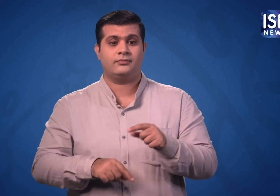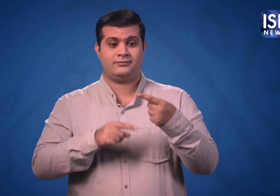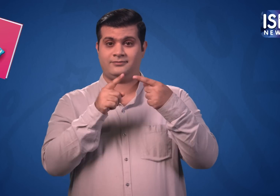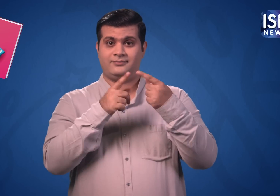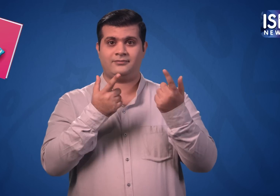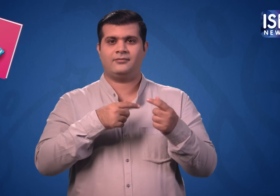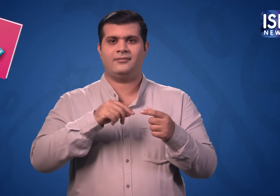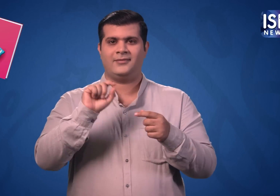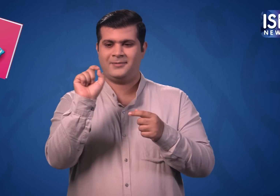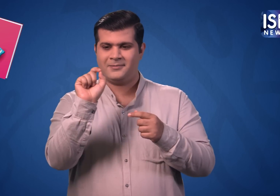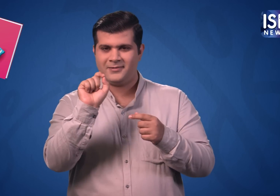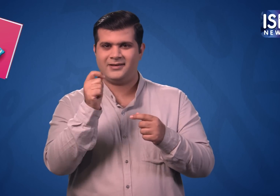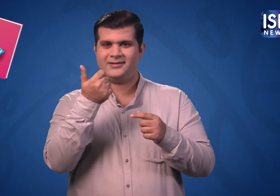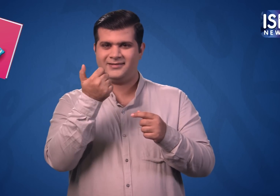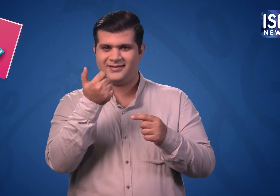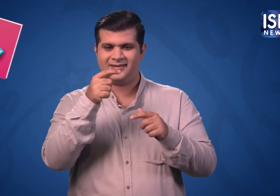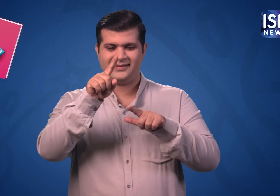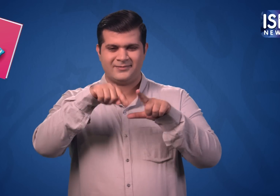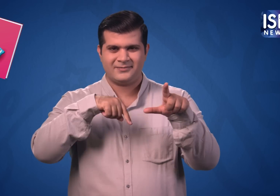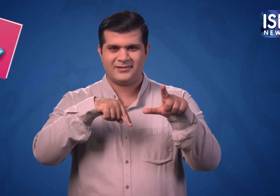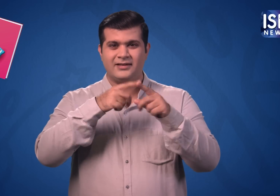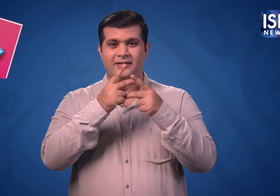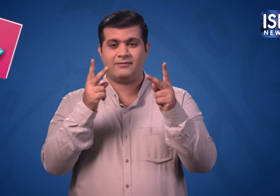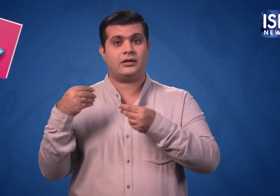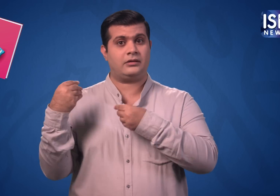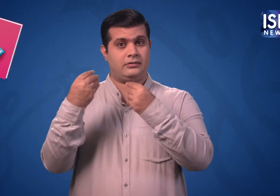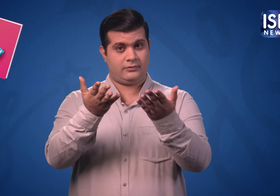1. Students will be given stationary